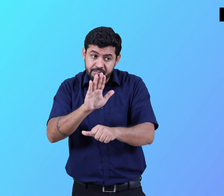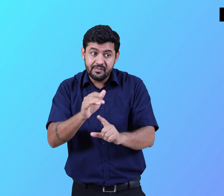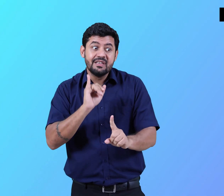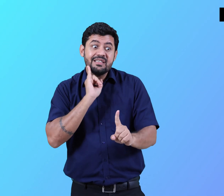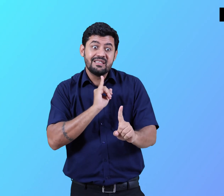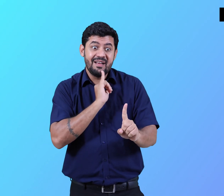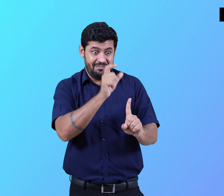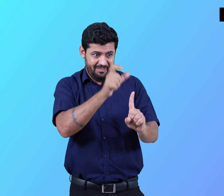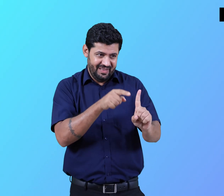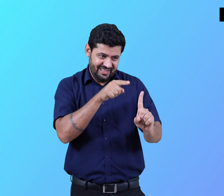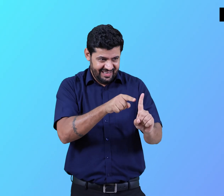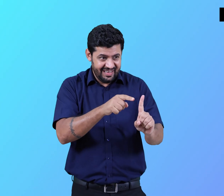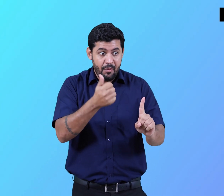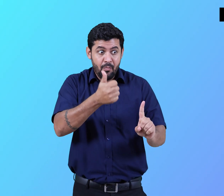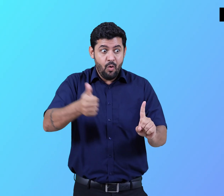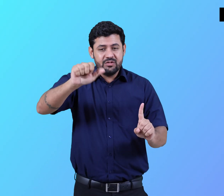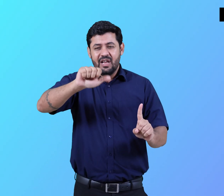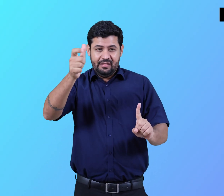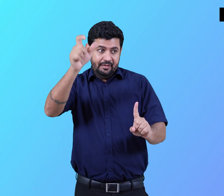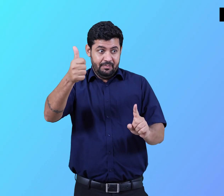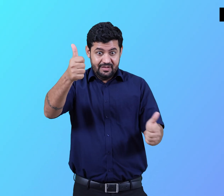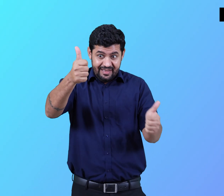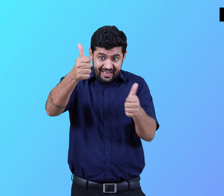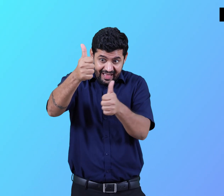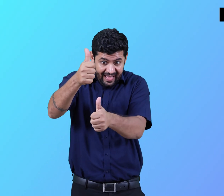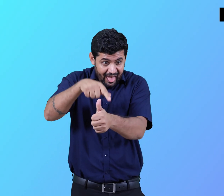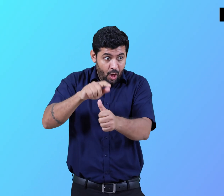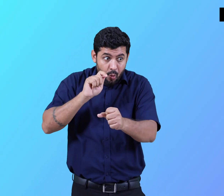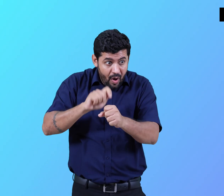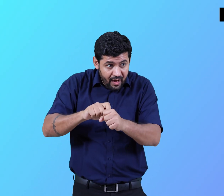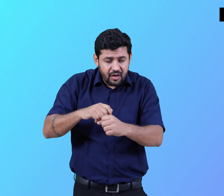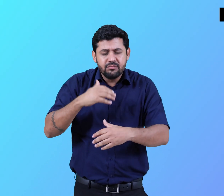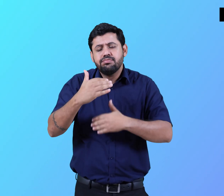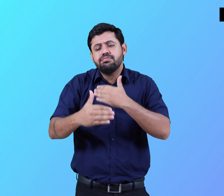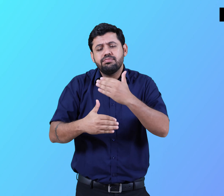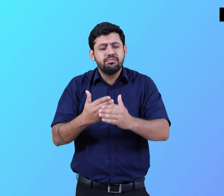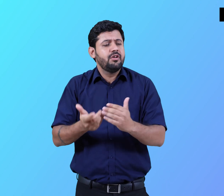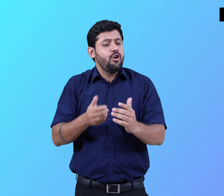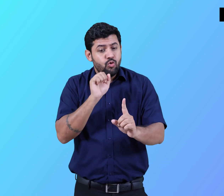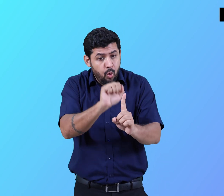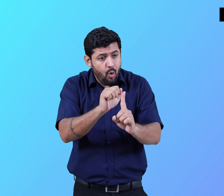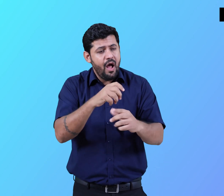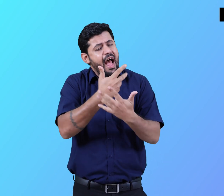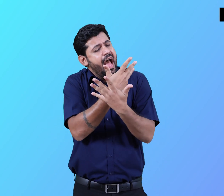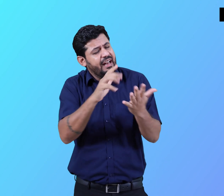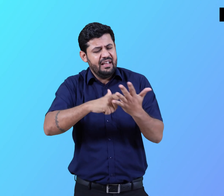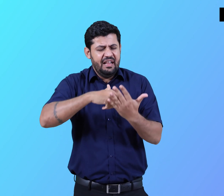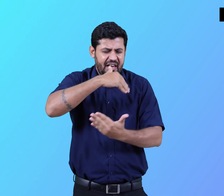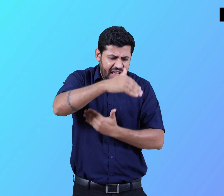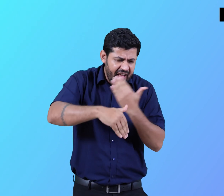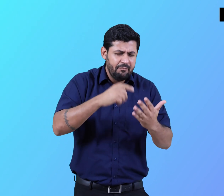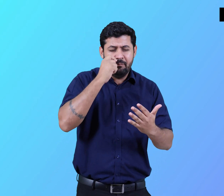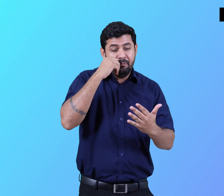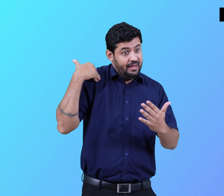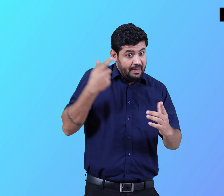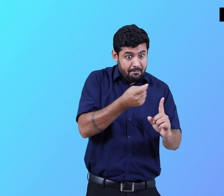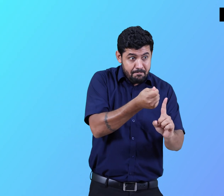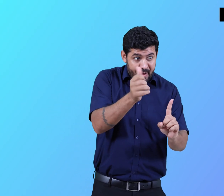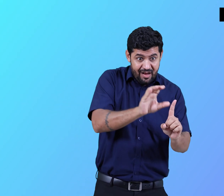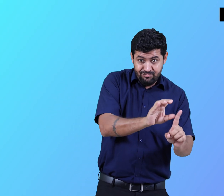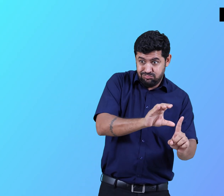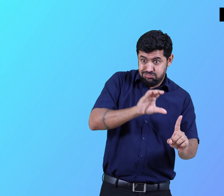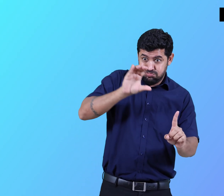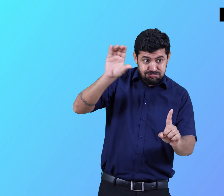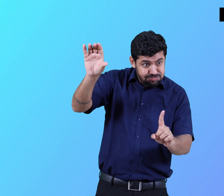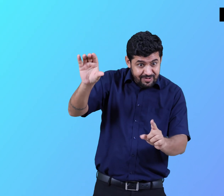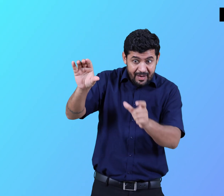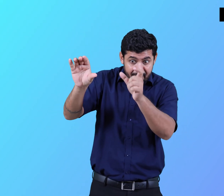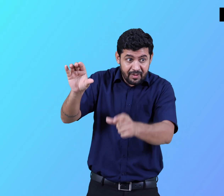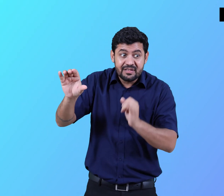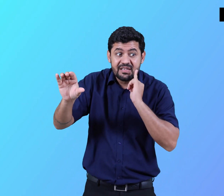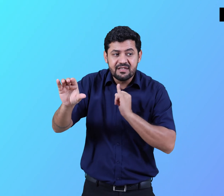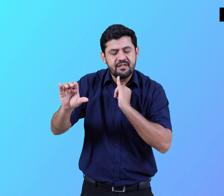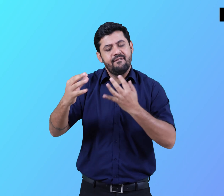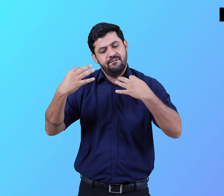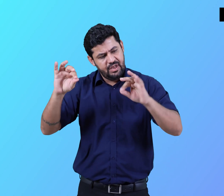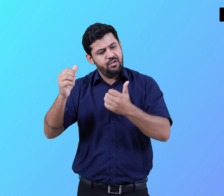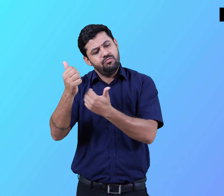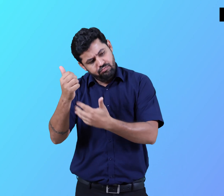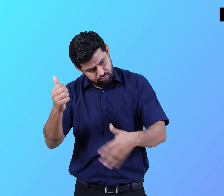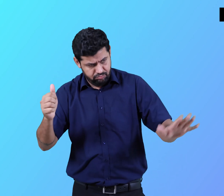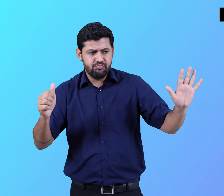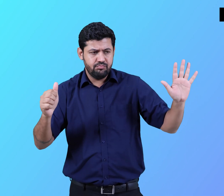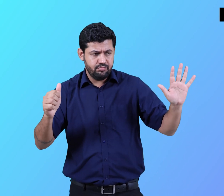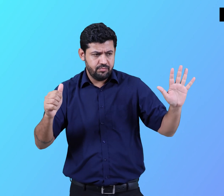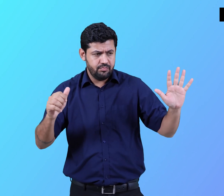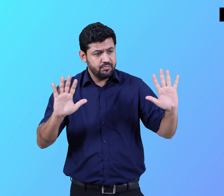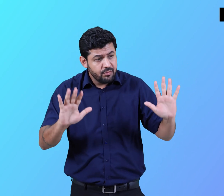Such slaves have the right for one of their own people, such as a brother, to buy them back and set them free.